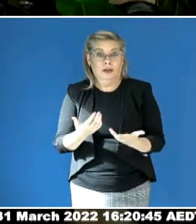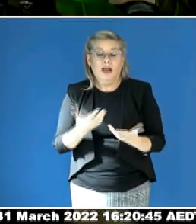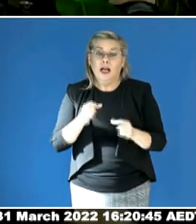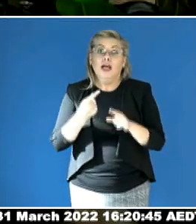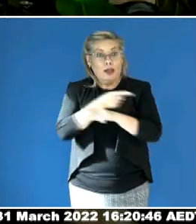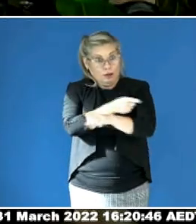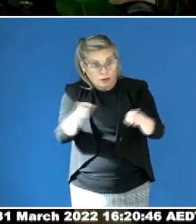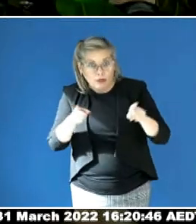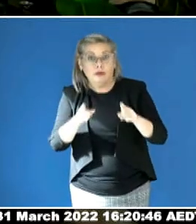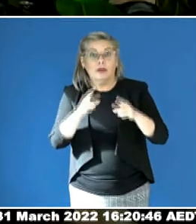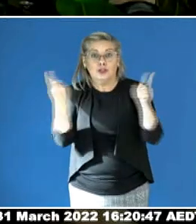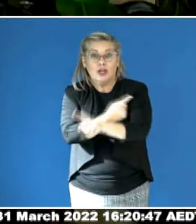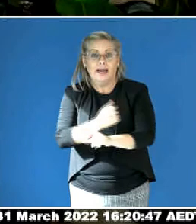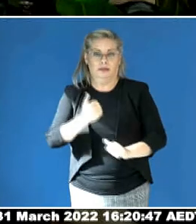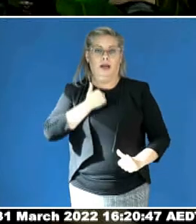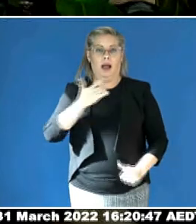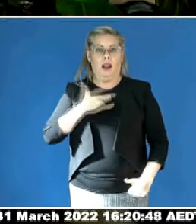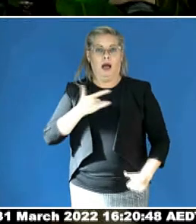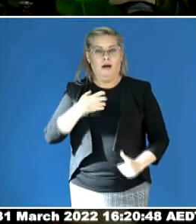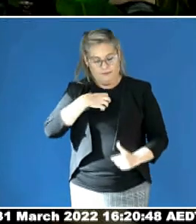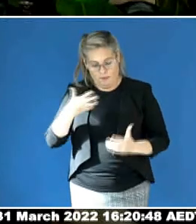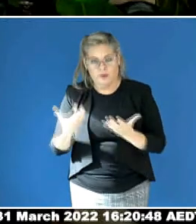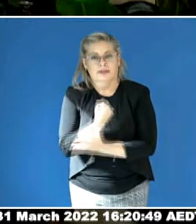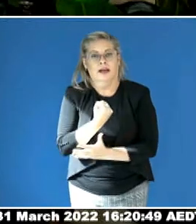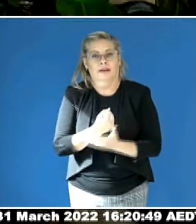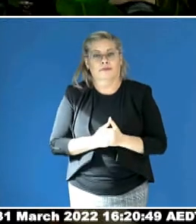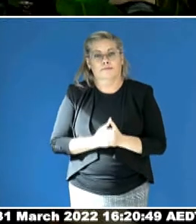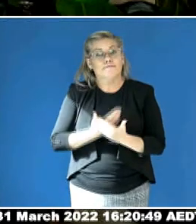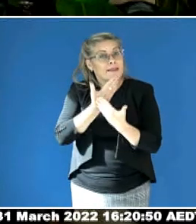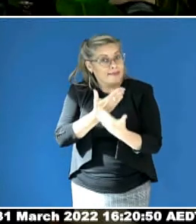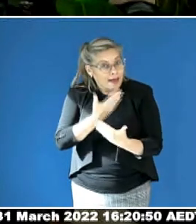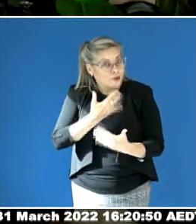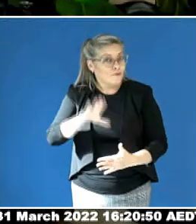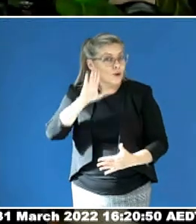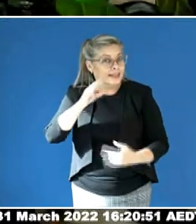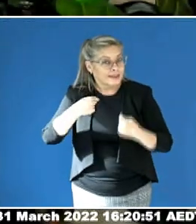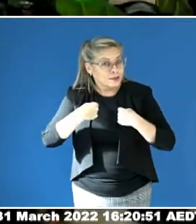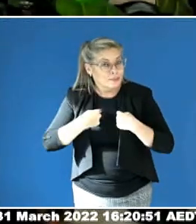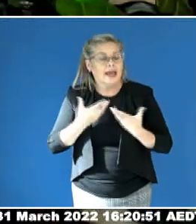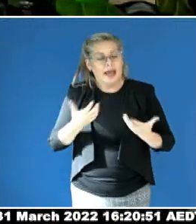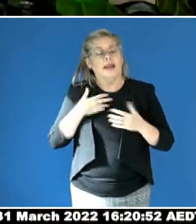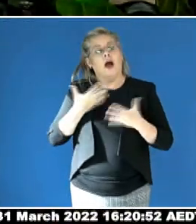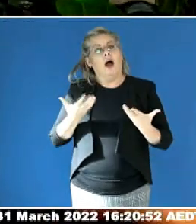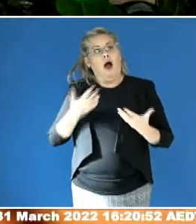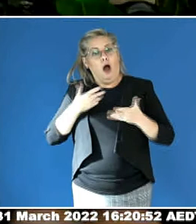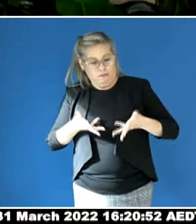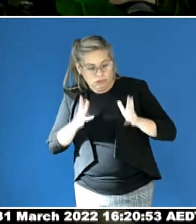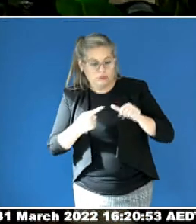Thank you so much for listening today and I'm available to answer any questions if you have them. MS EASTMAN: Thank you, Katie.